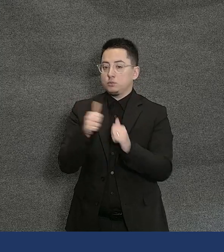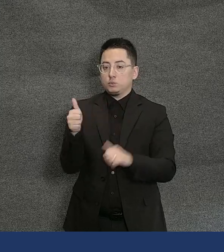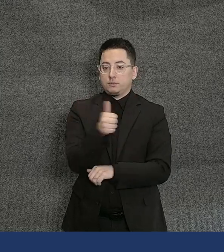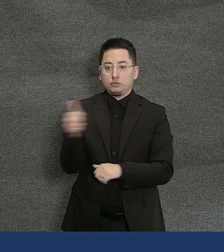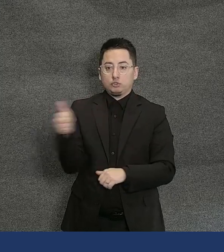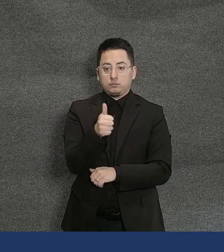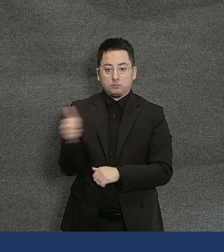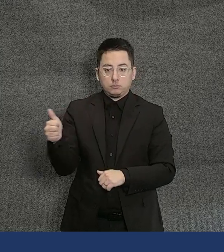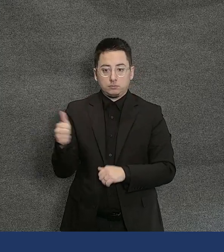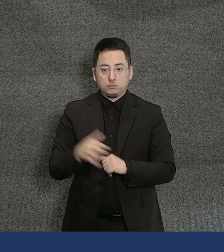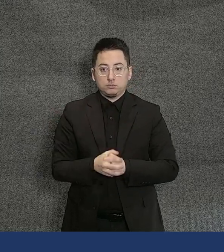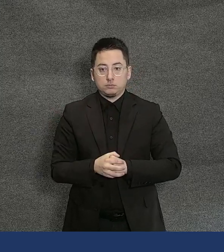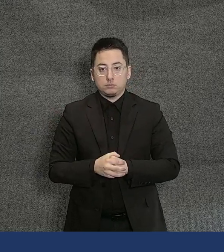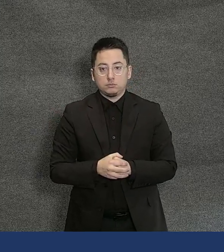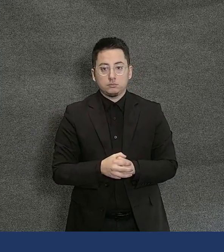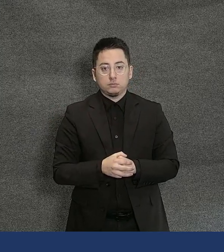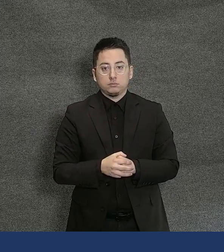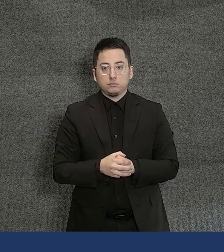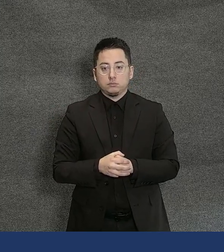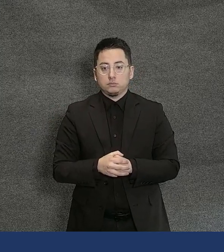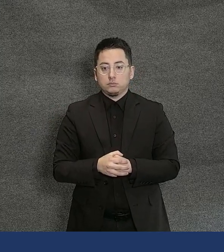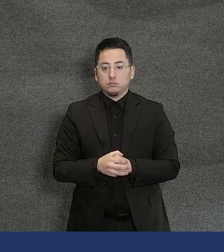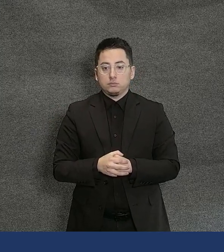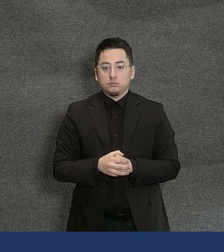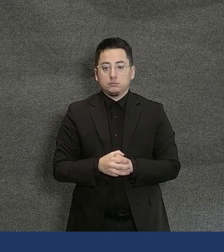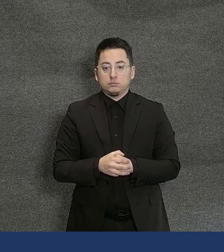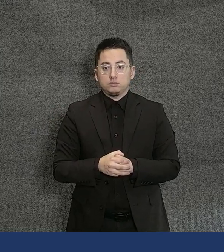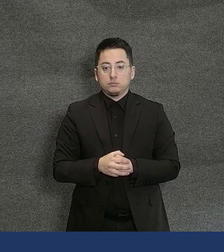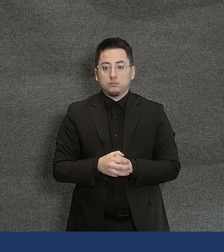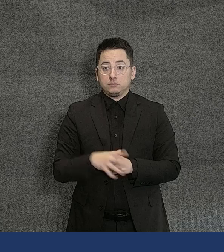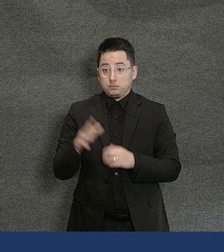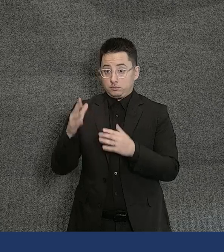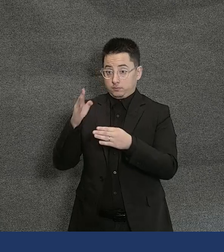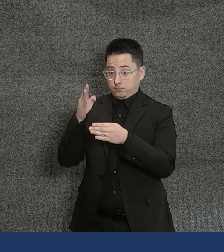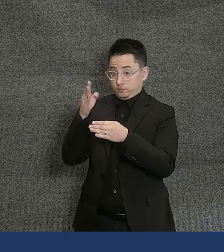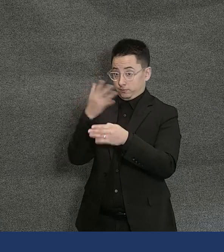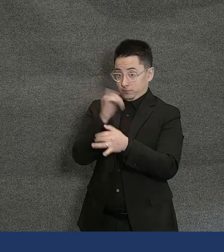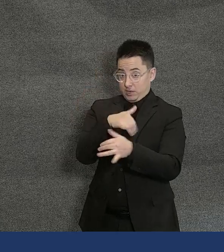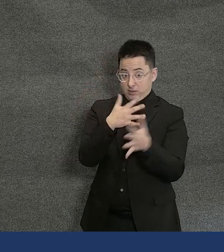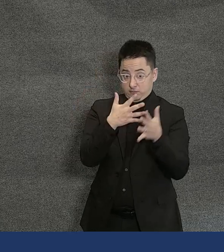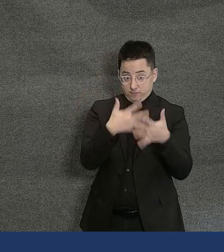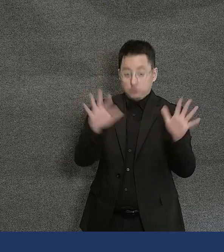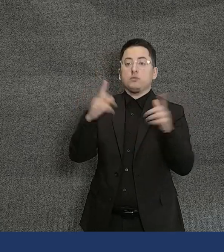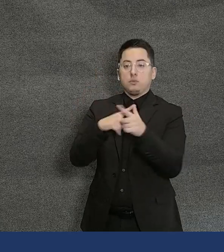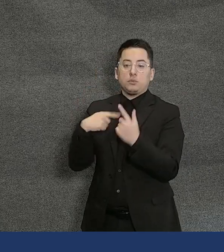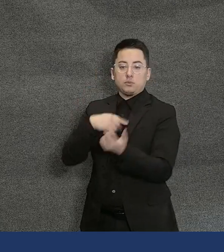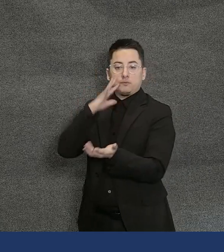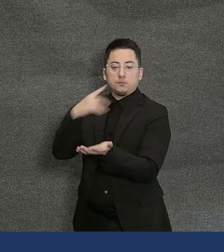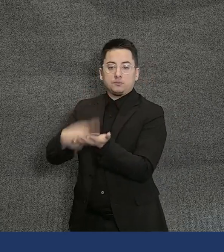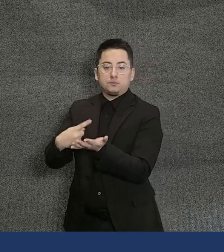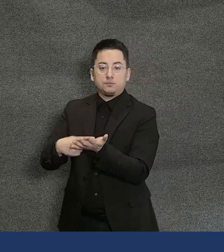and that will be followed by a panel discussion led by the Minnesota Council on Disabilities,